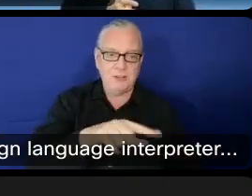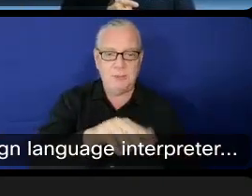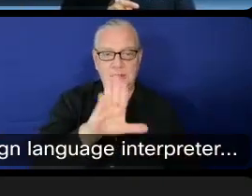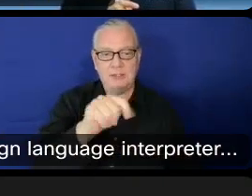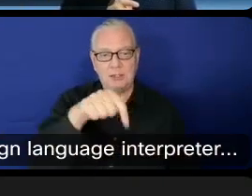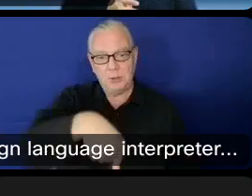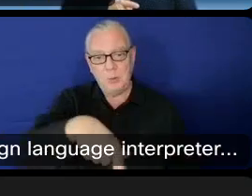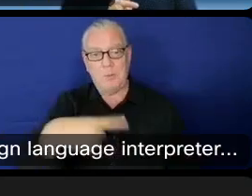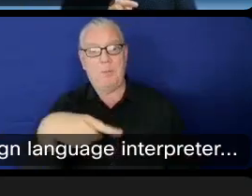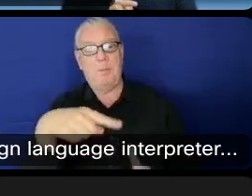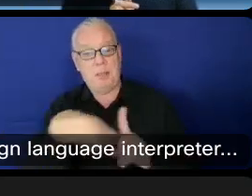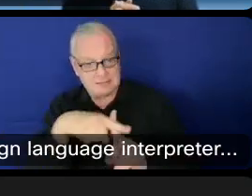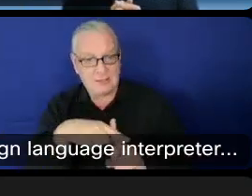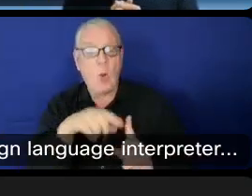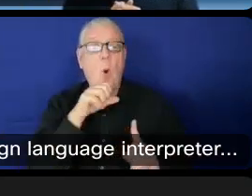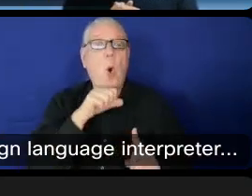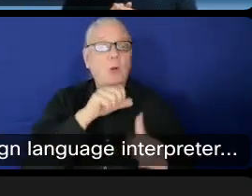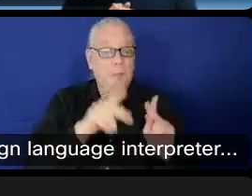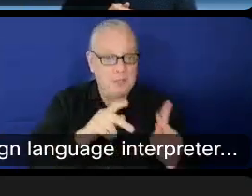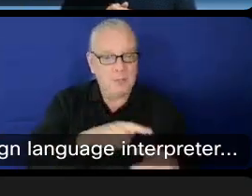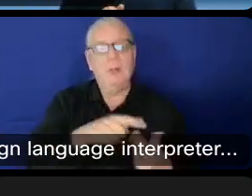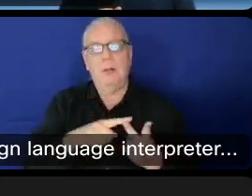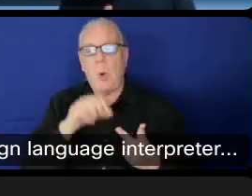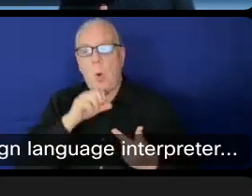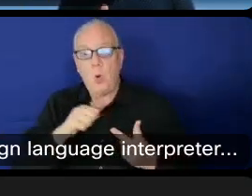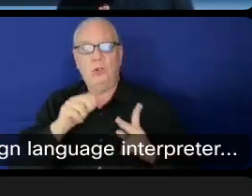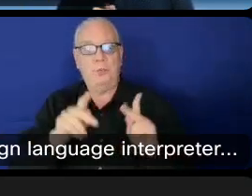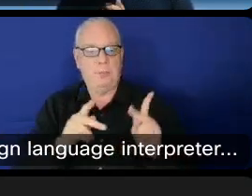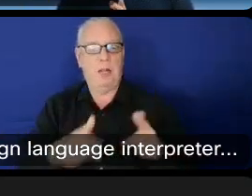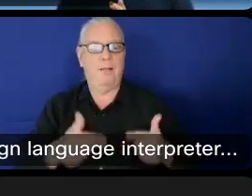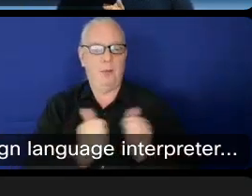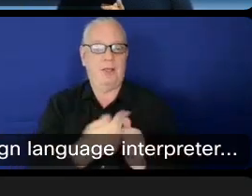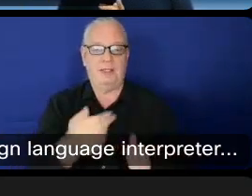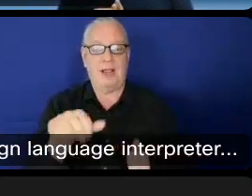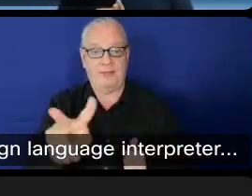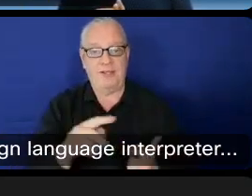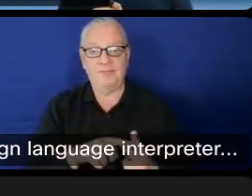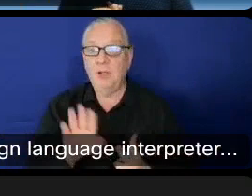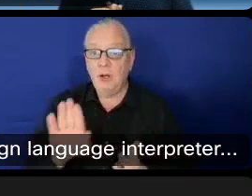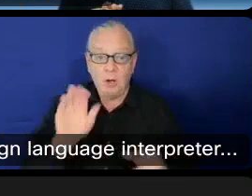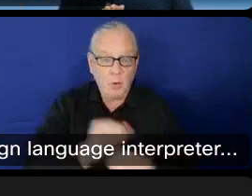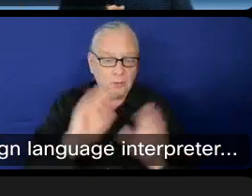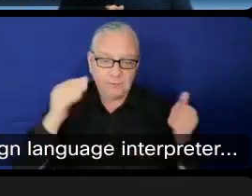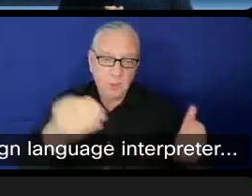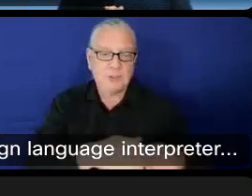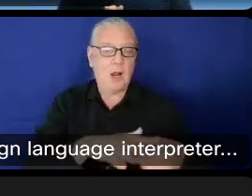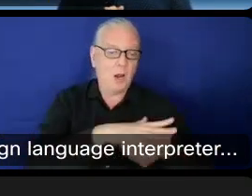people and older people living with HIV. Her work centers on federal, state, and local administrative and legislative